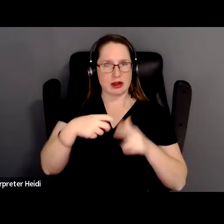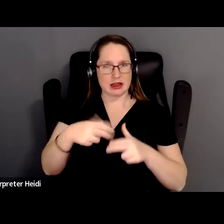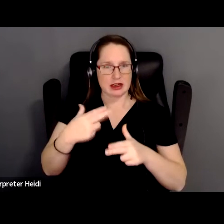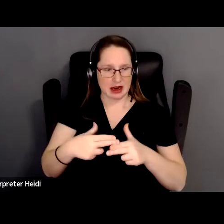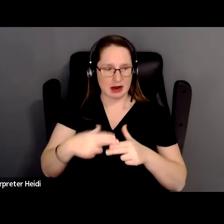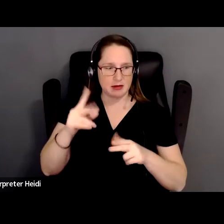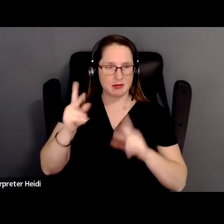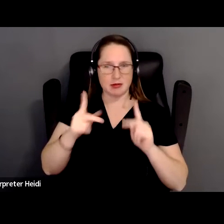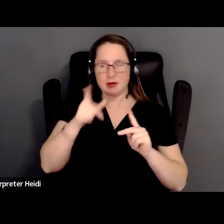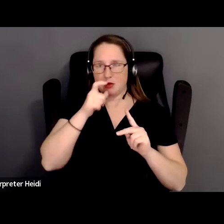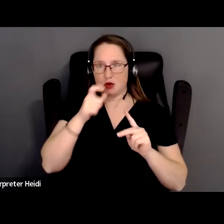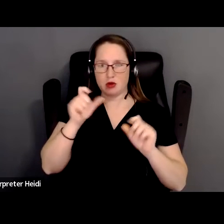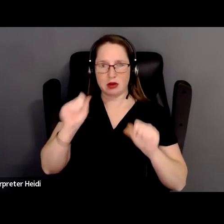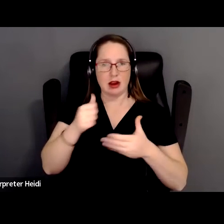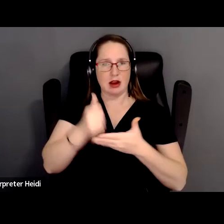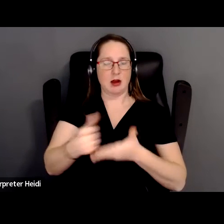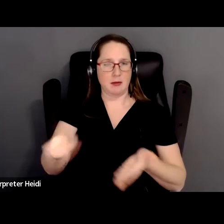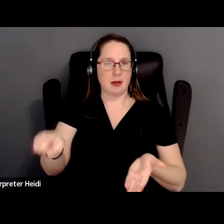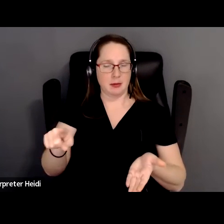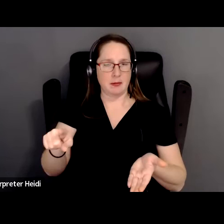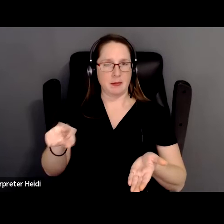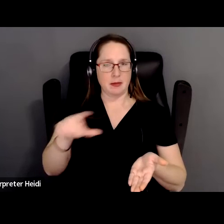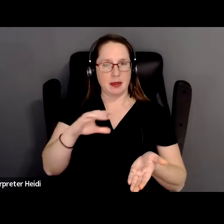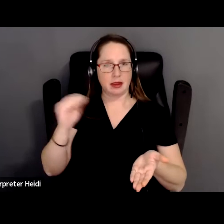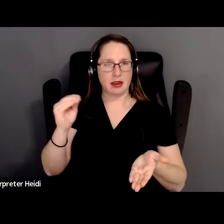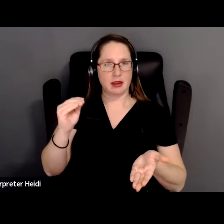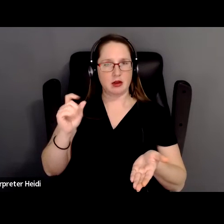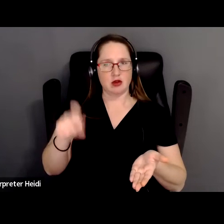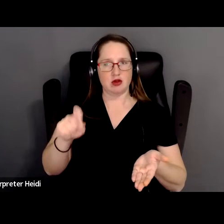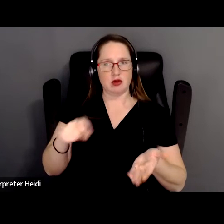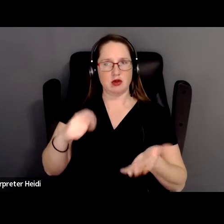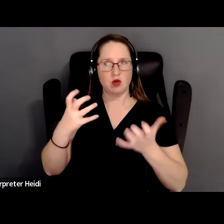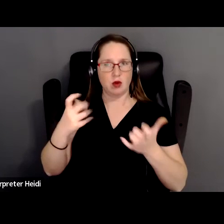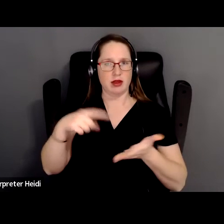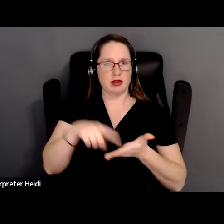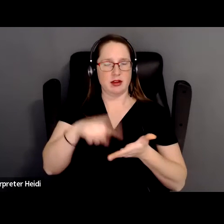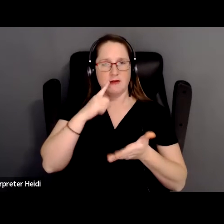People who can help them, and should just want this for all of us,